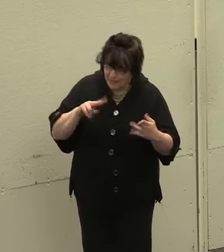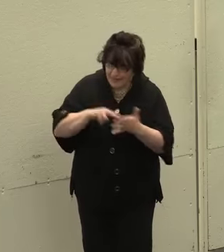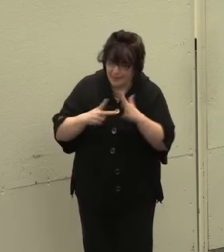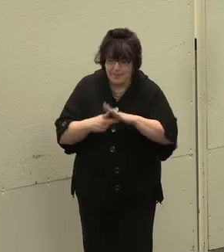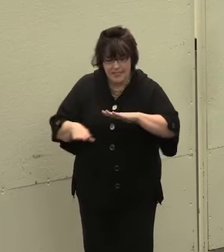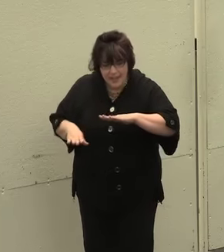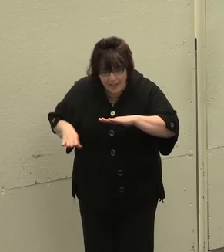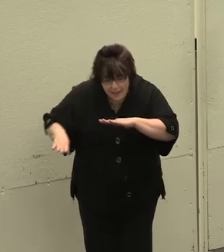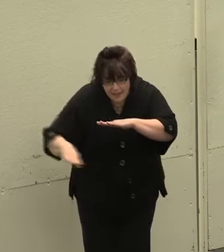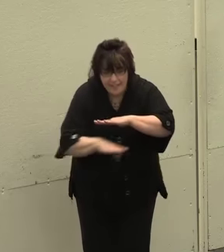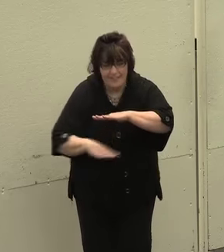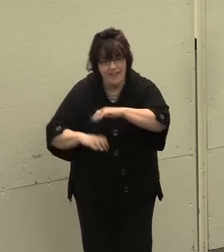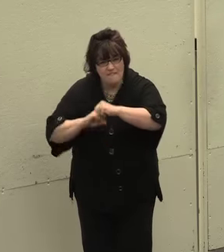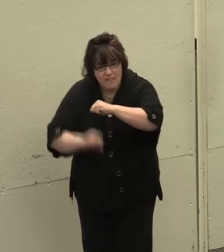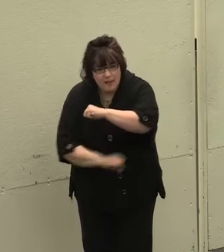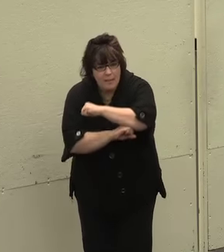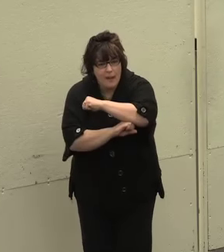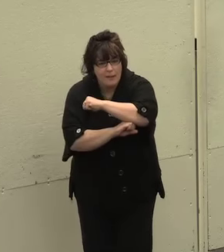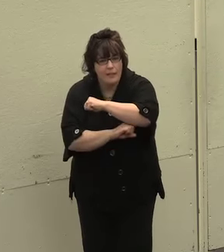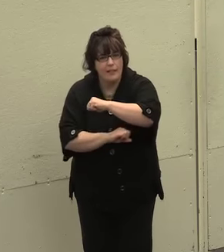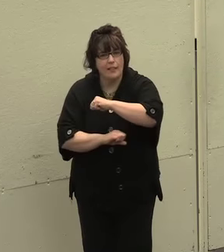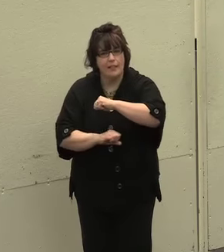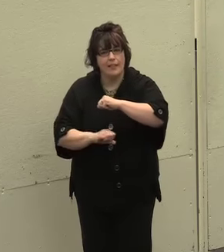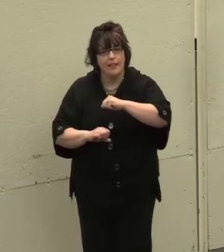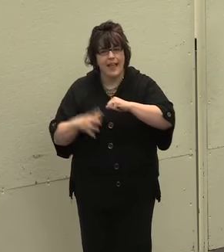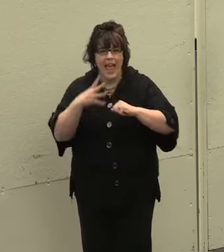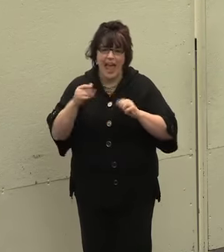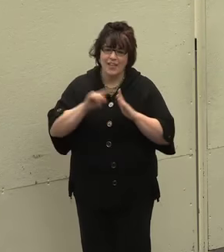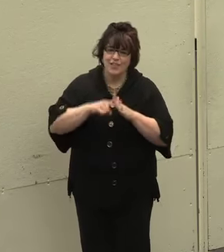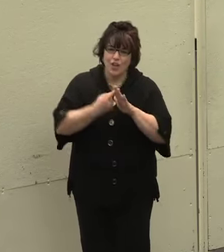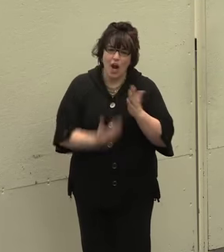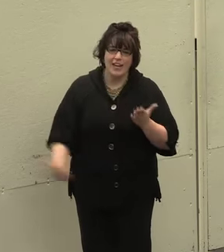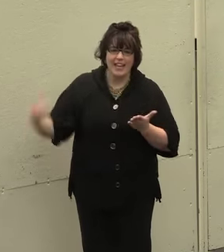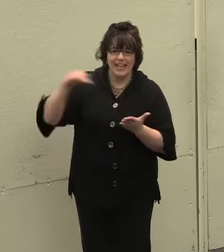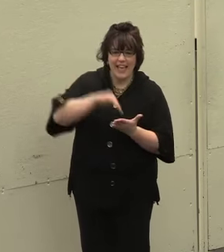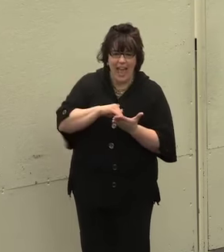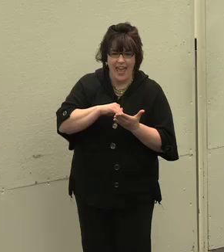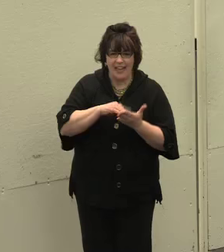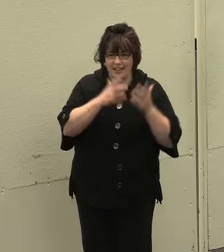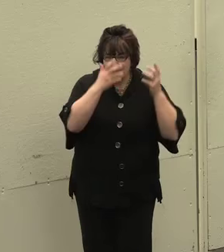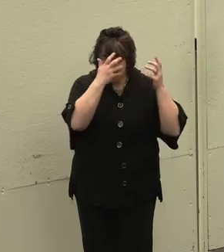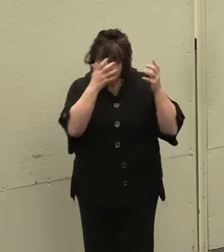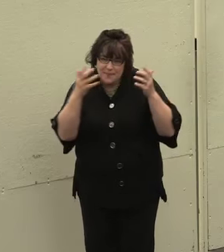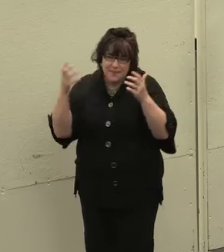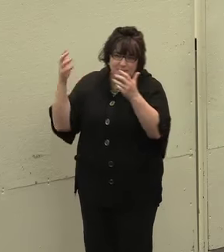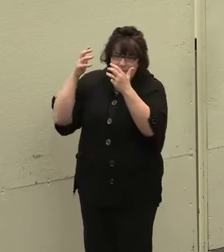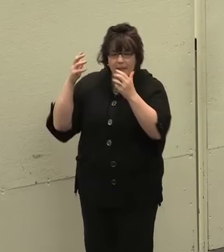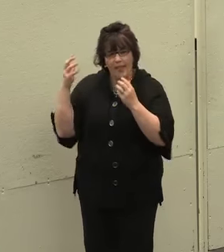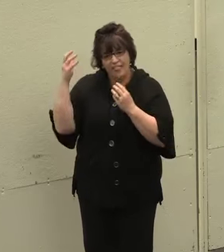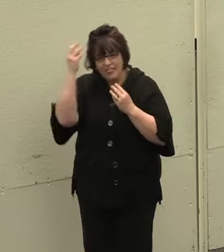and start again to think about the fundamental part of architecture.